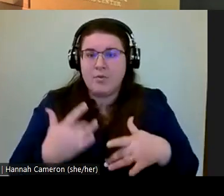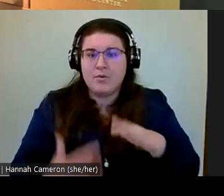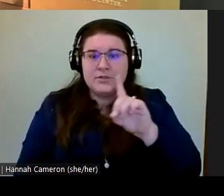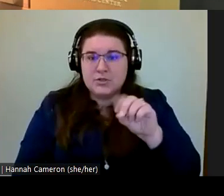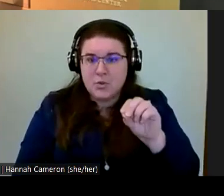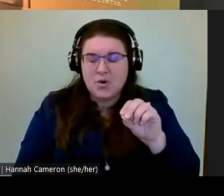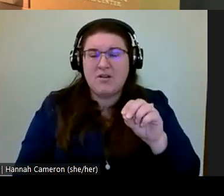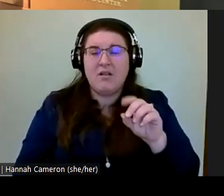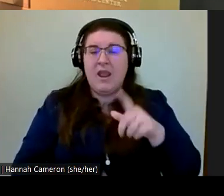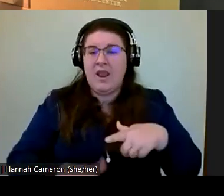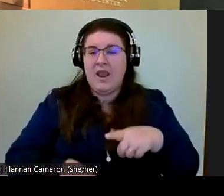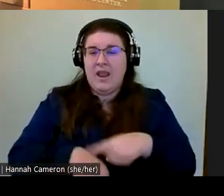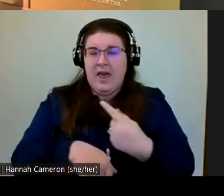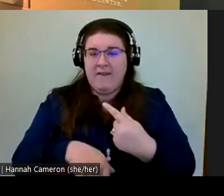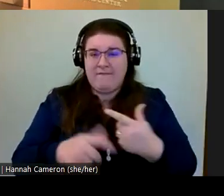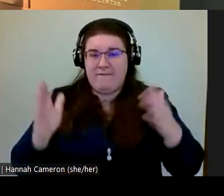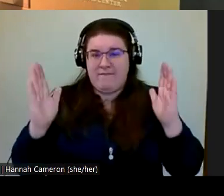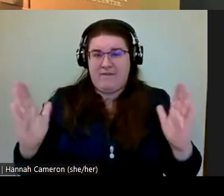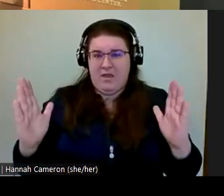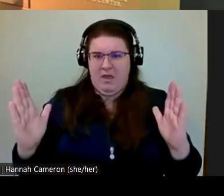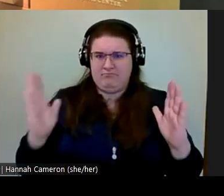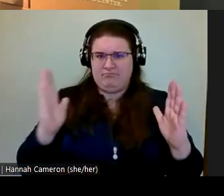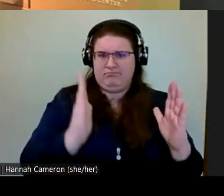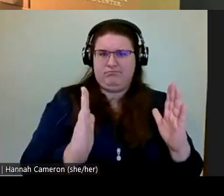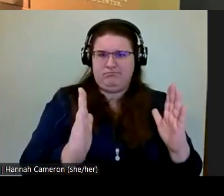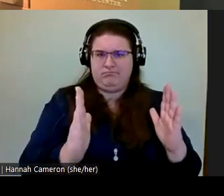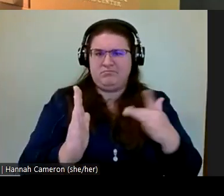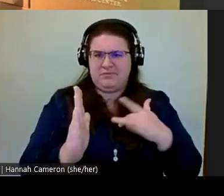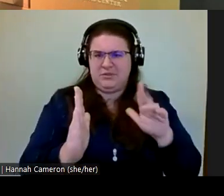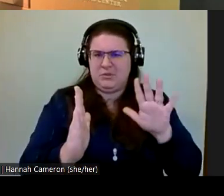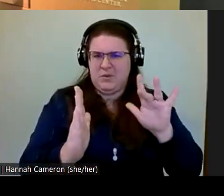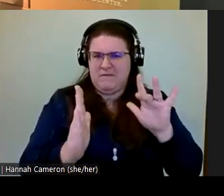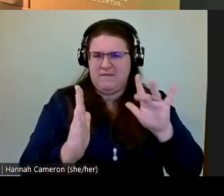and you're not necessarily dying from a suicide but you're dying from untreated hypertension and